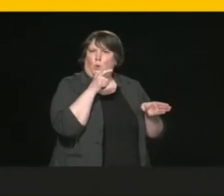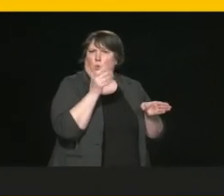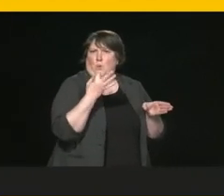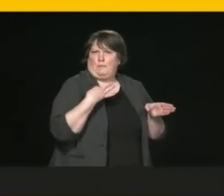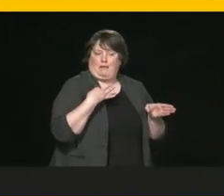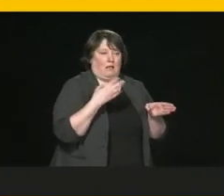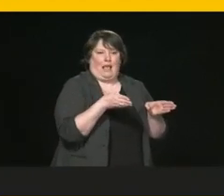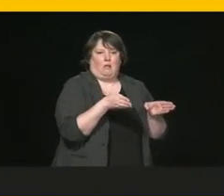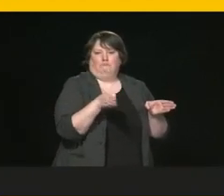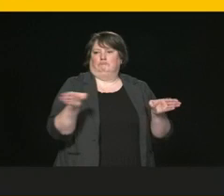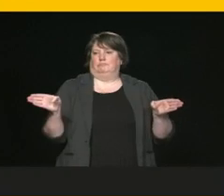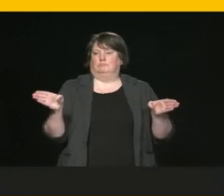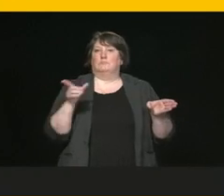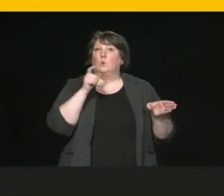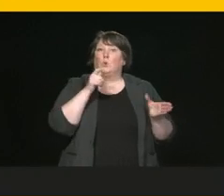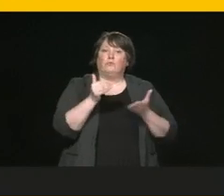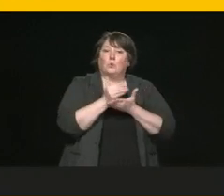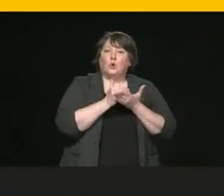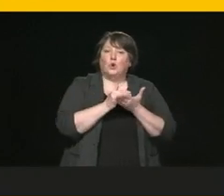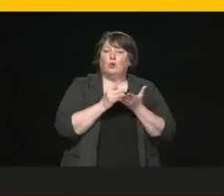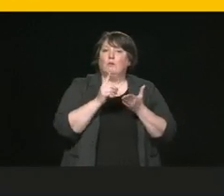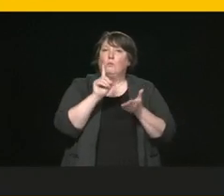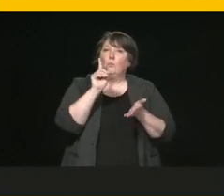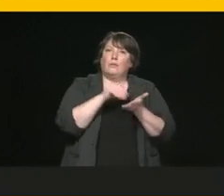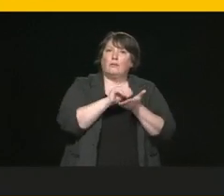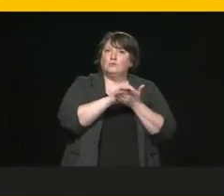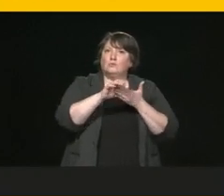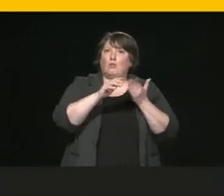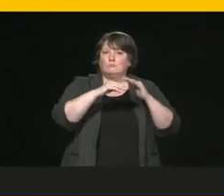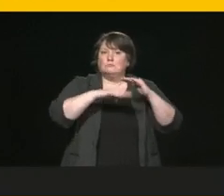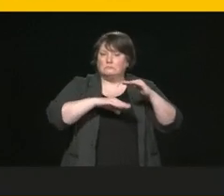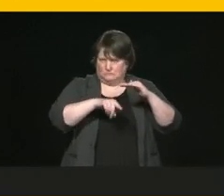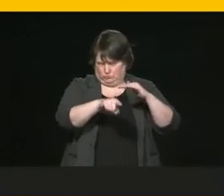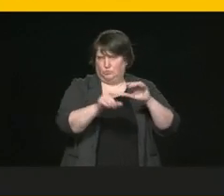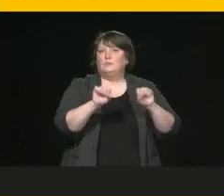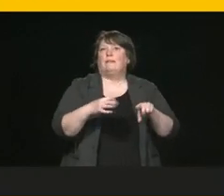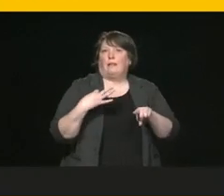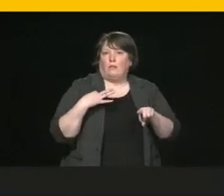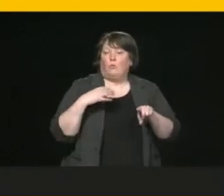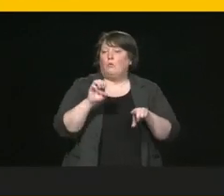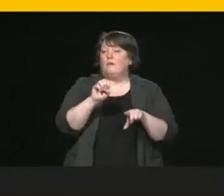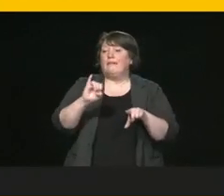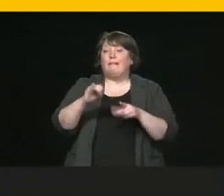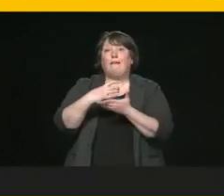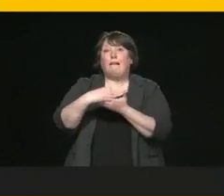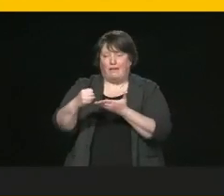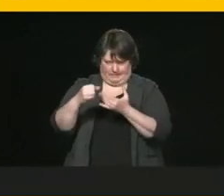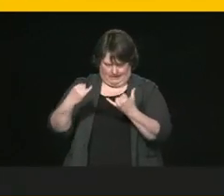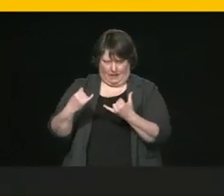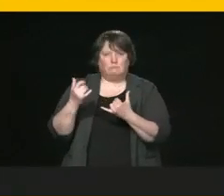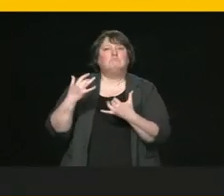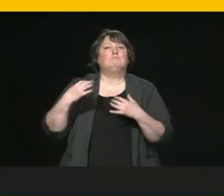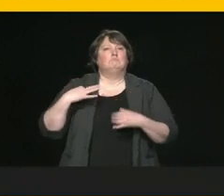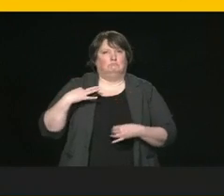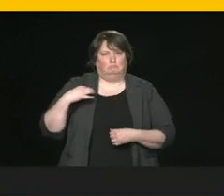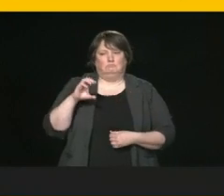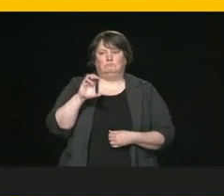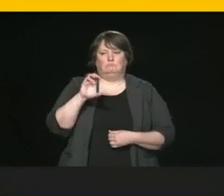EXPANDING THE CERB TO INCLUDE PEOPLE MAKING UP TO $1,000 A MONTH, SEASONAL WORKER AND